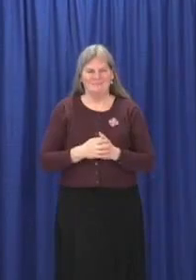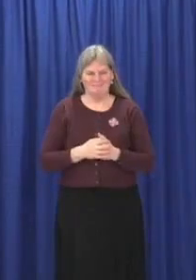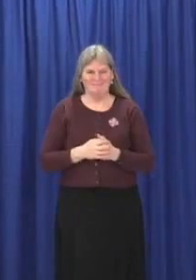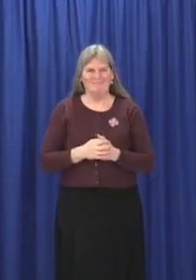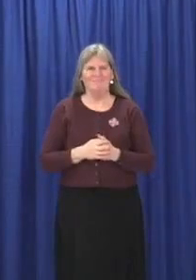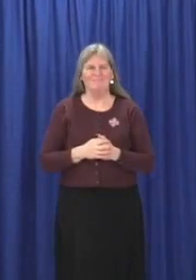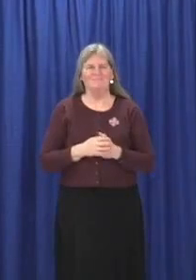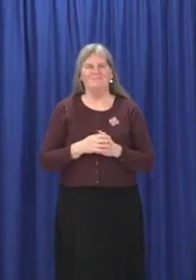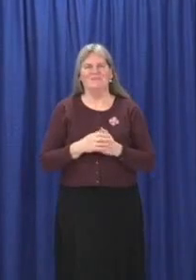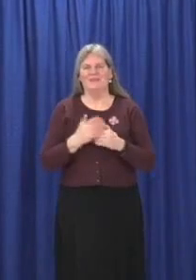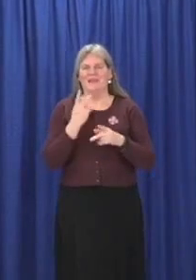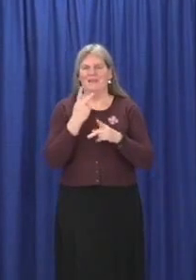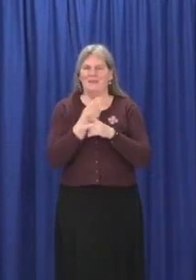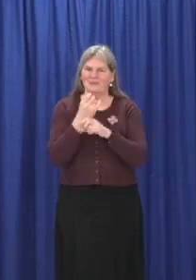Stay safe and stay kind.